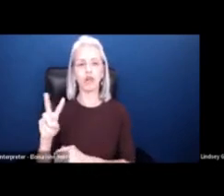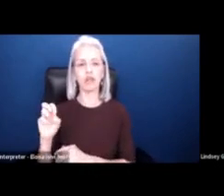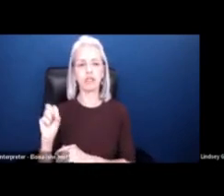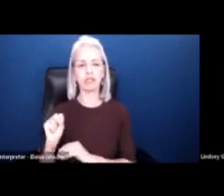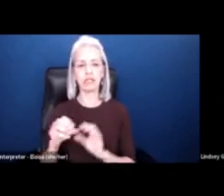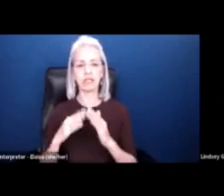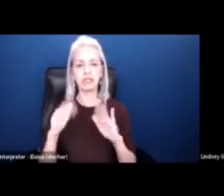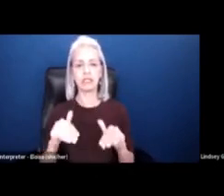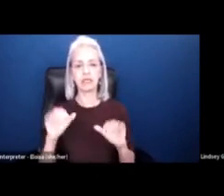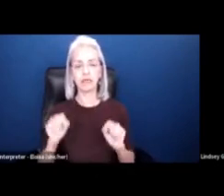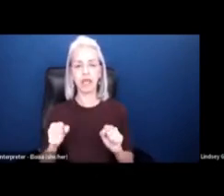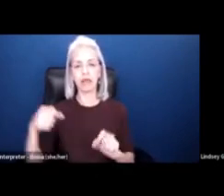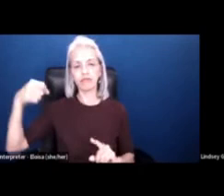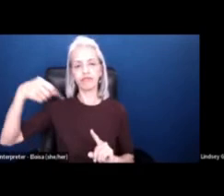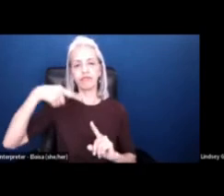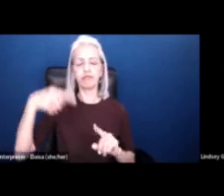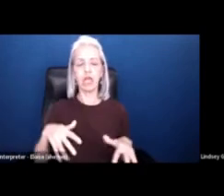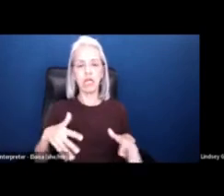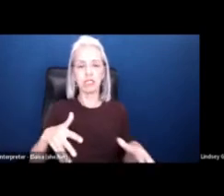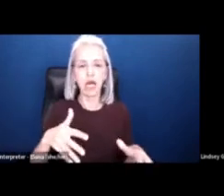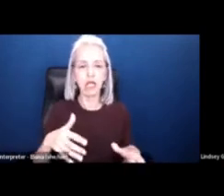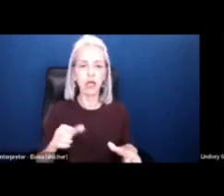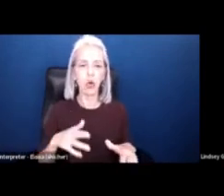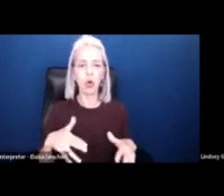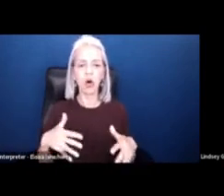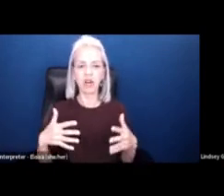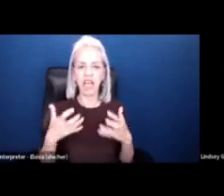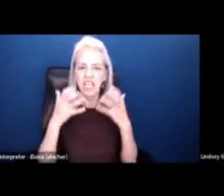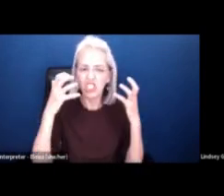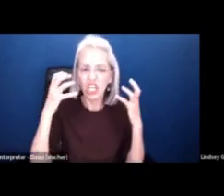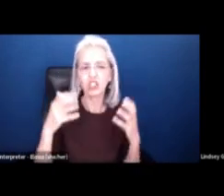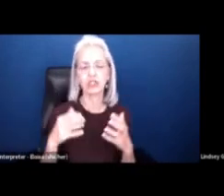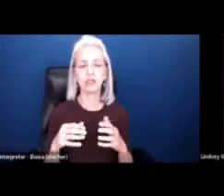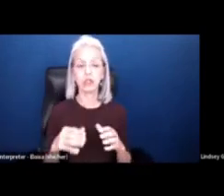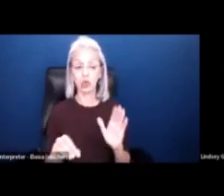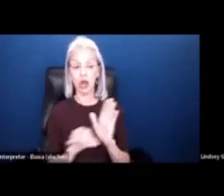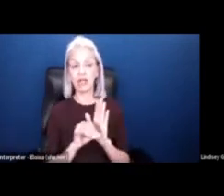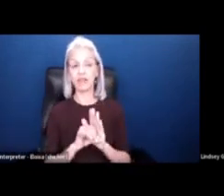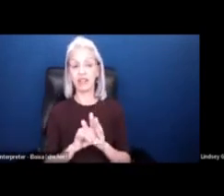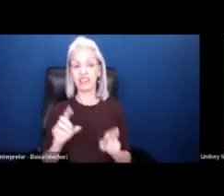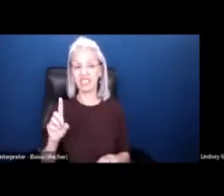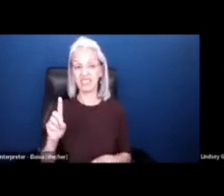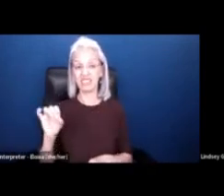feel can trigger anxiety can trigger agitation. And so identifying this as a problem, sometimes you can target this